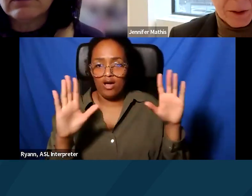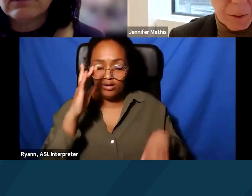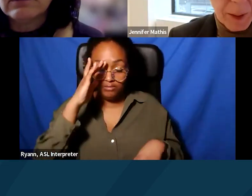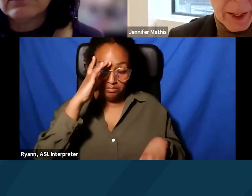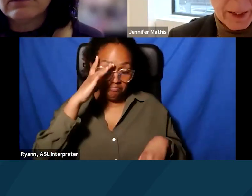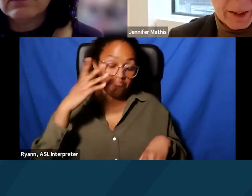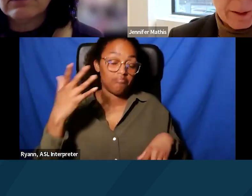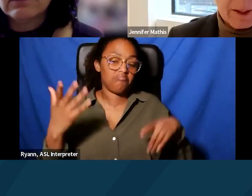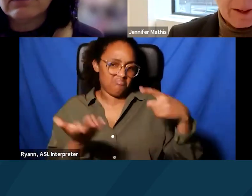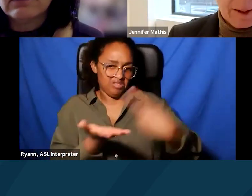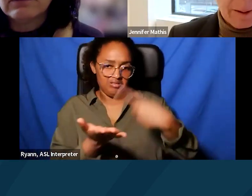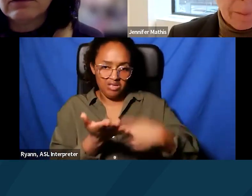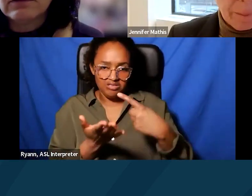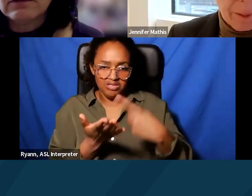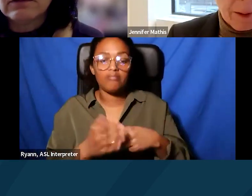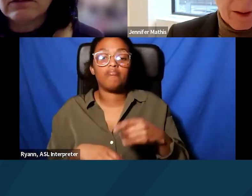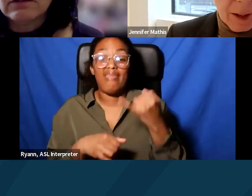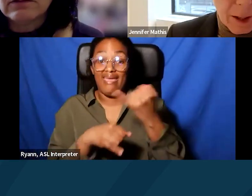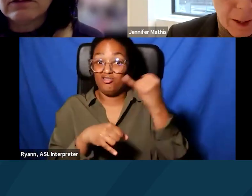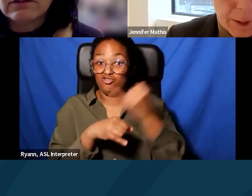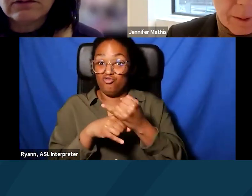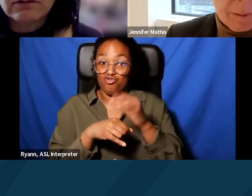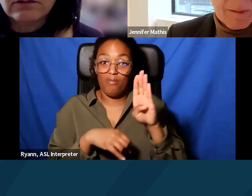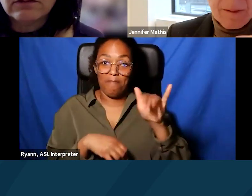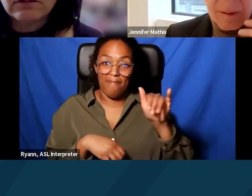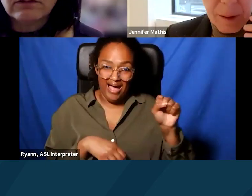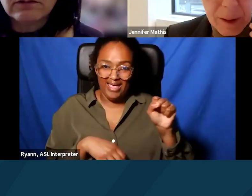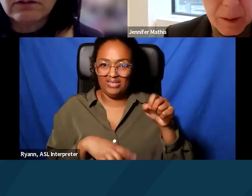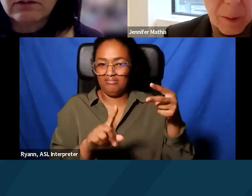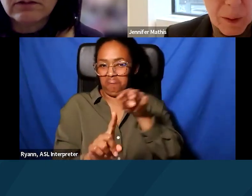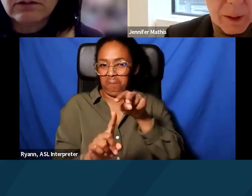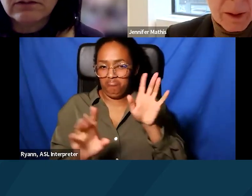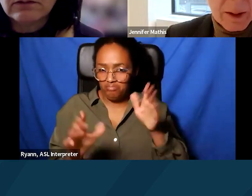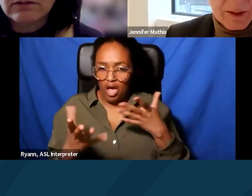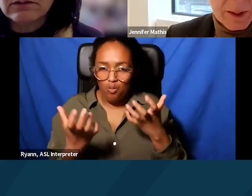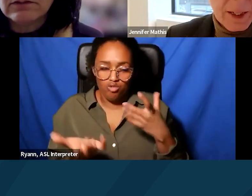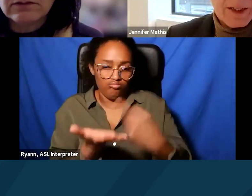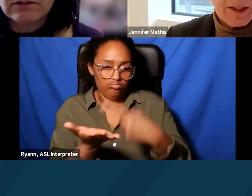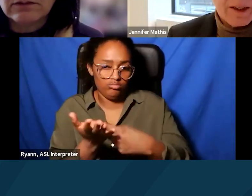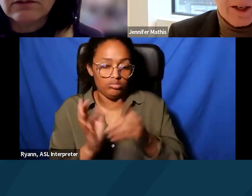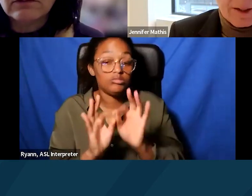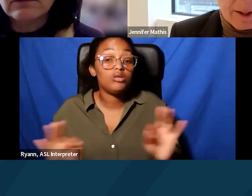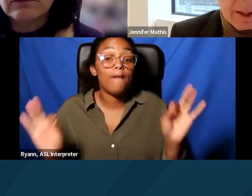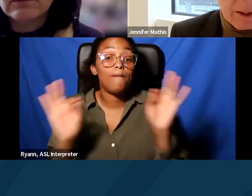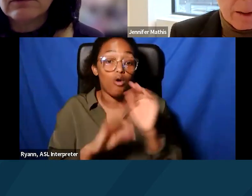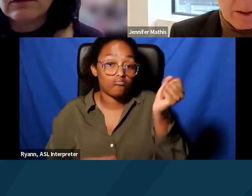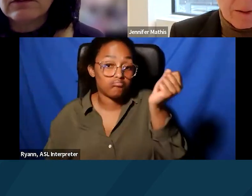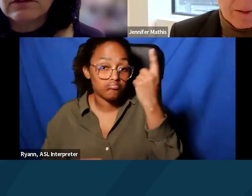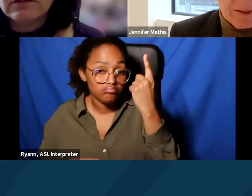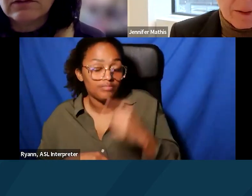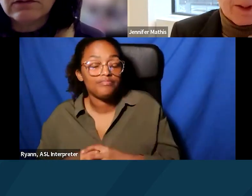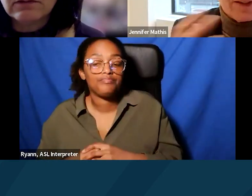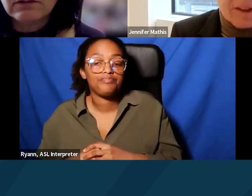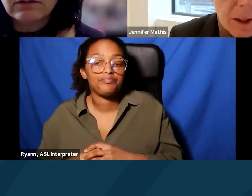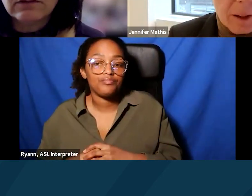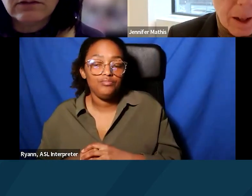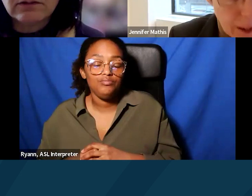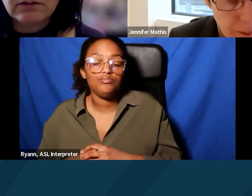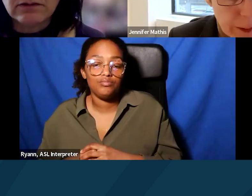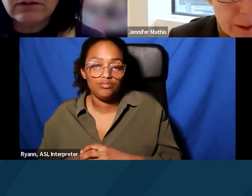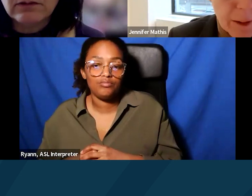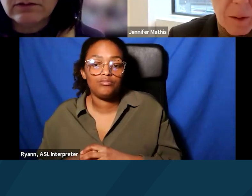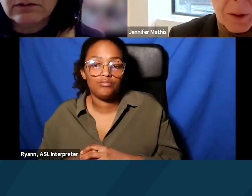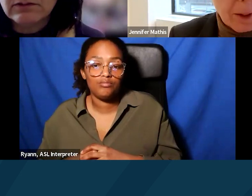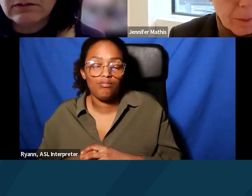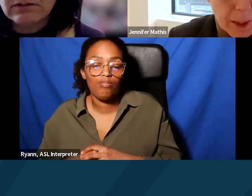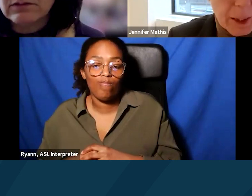institutional bias, I think it is important to understand that there isn't a conflict between